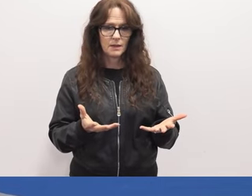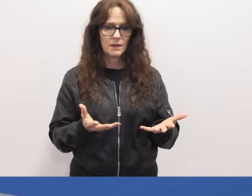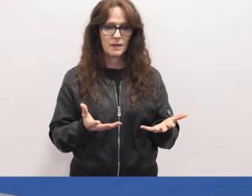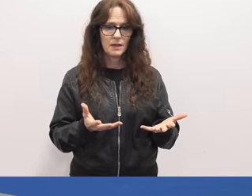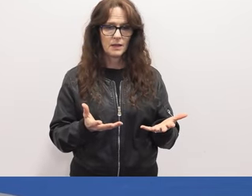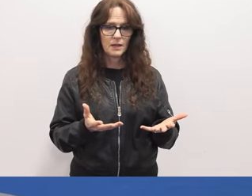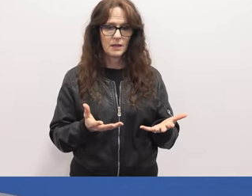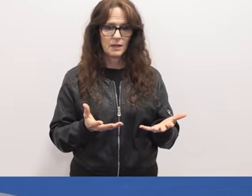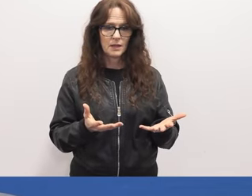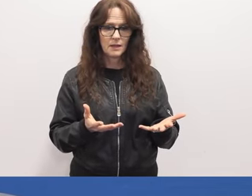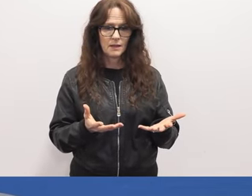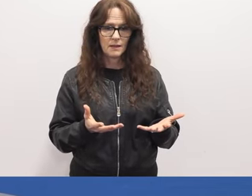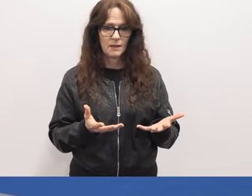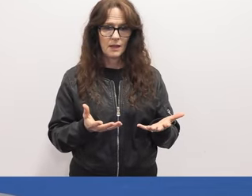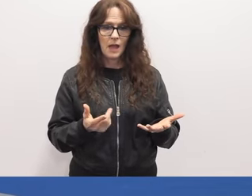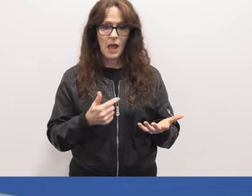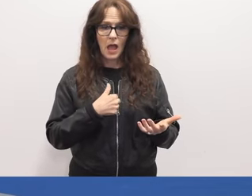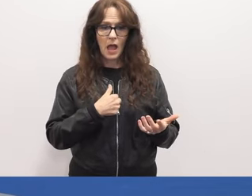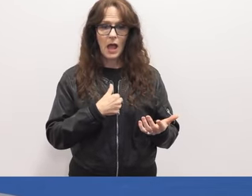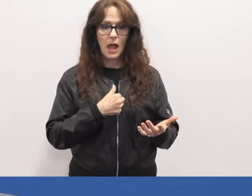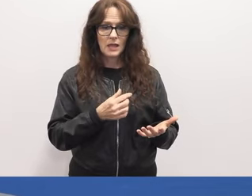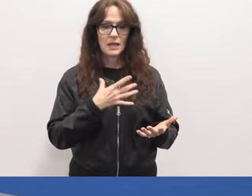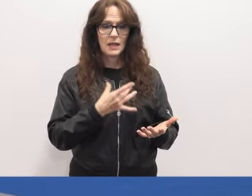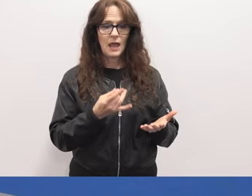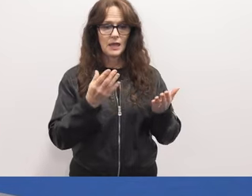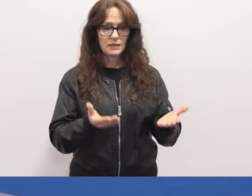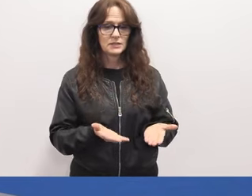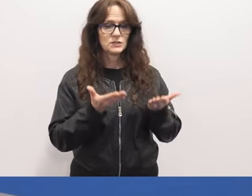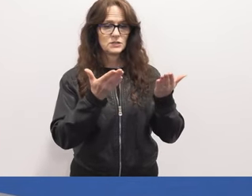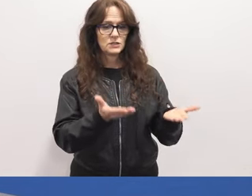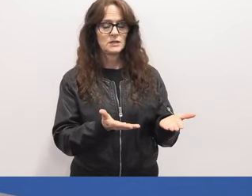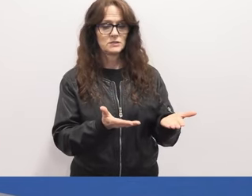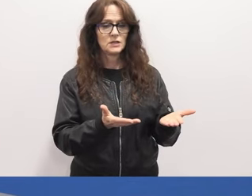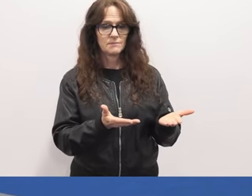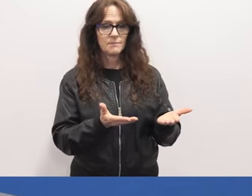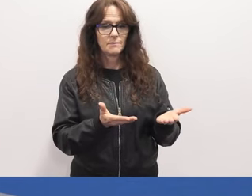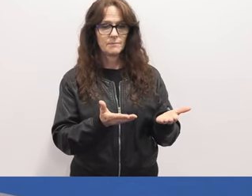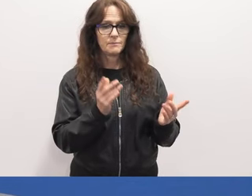but I liked the suggestion of goal one